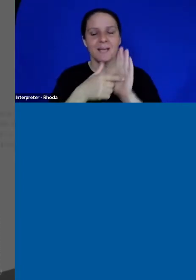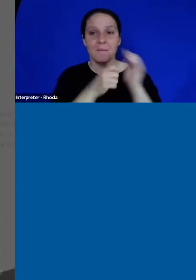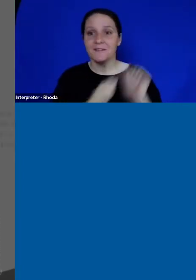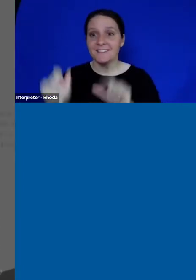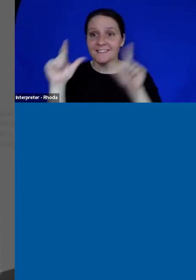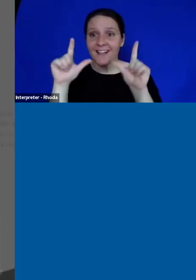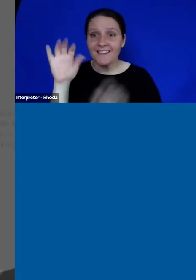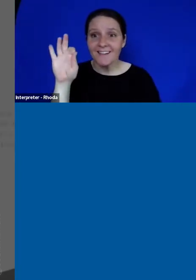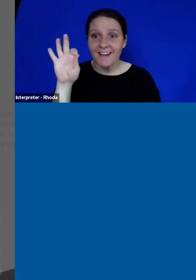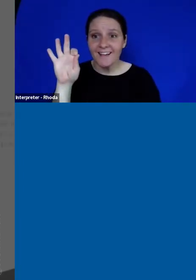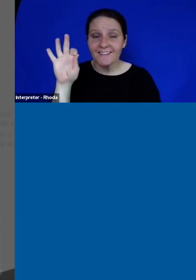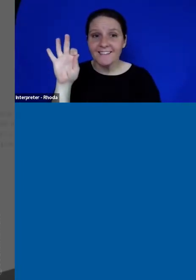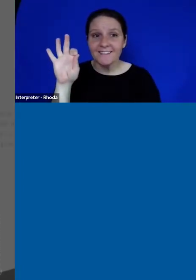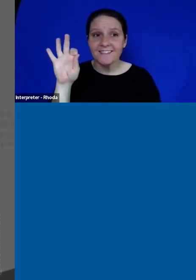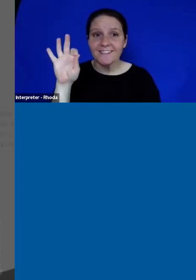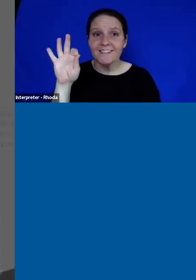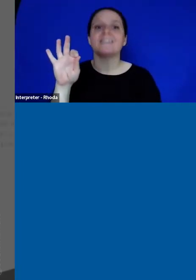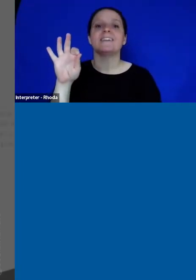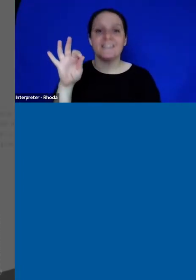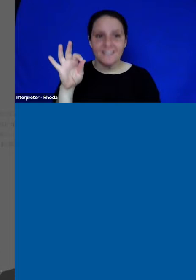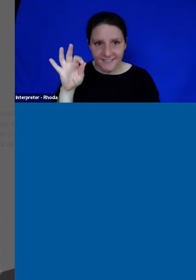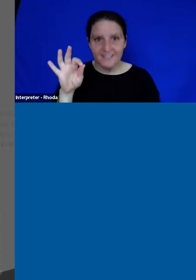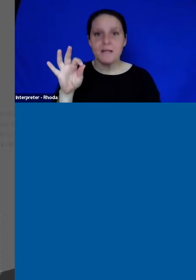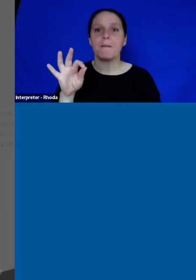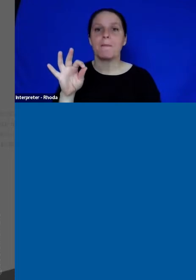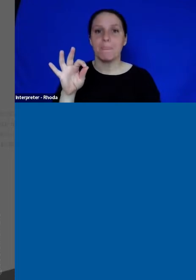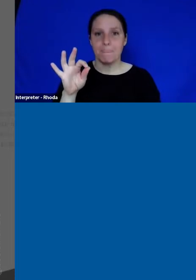once we drop it down to gray scale,